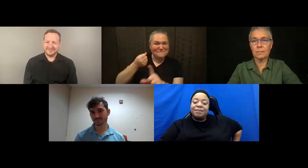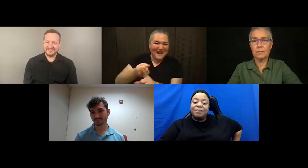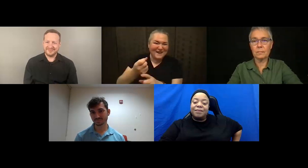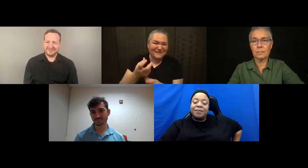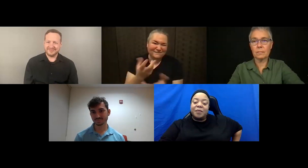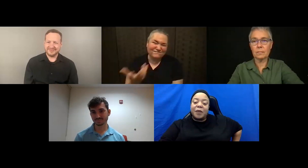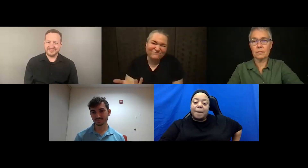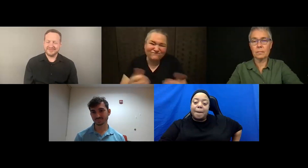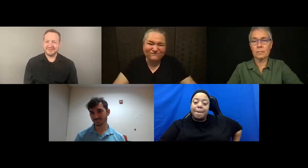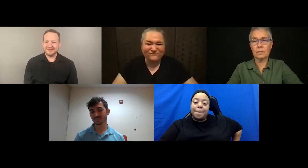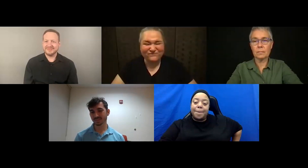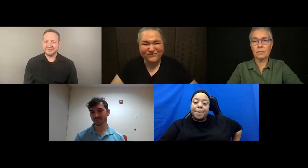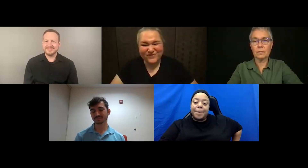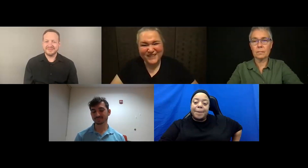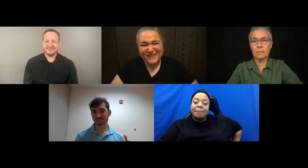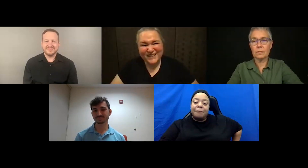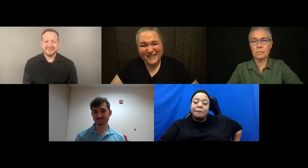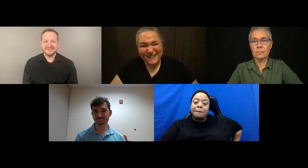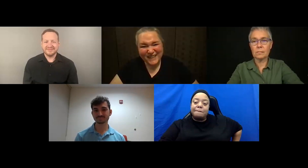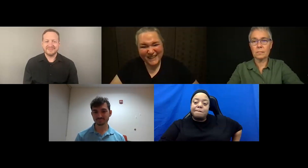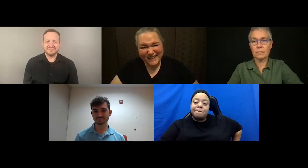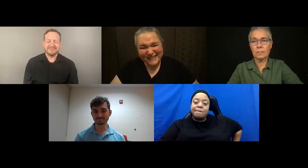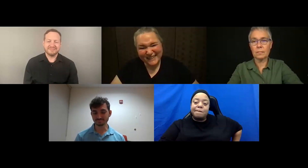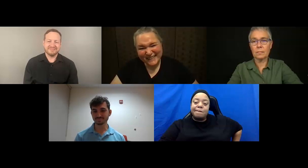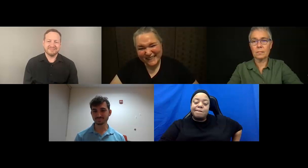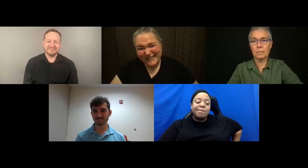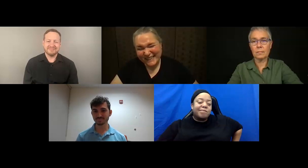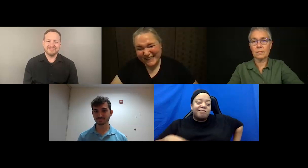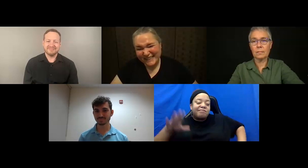pros and cons. Definitely impact.